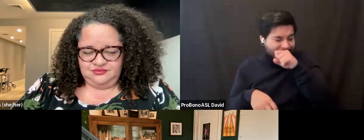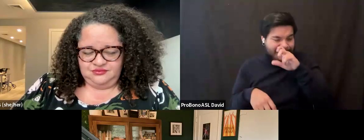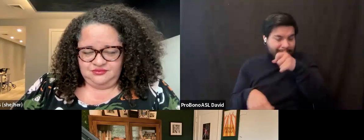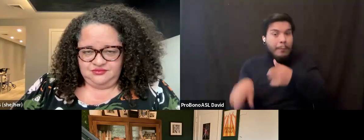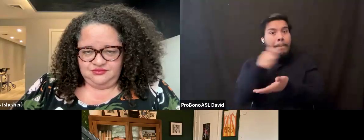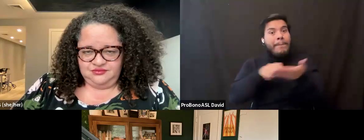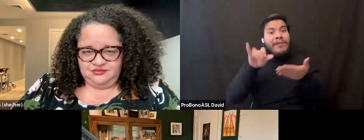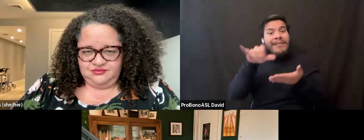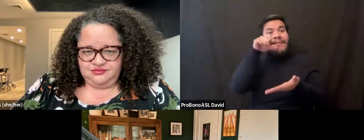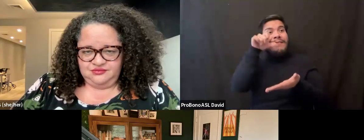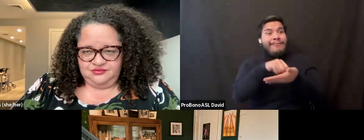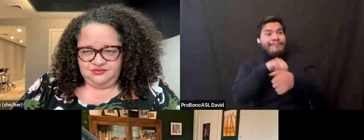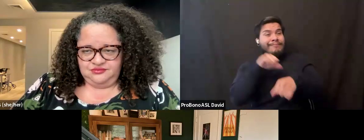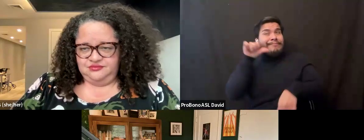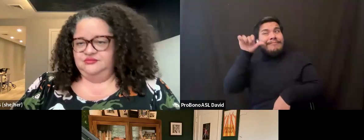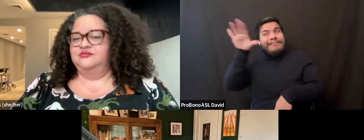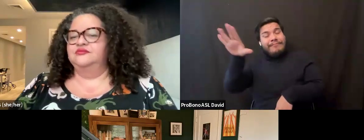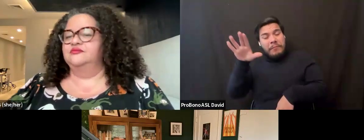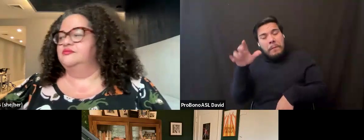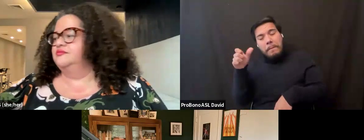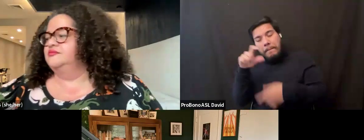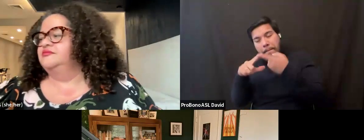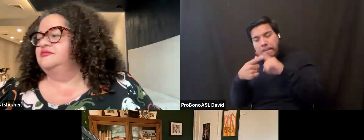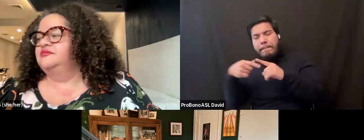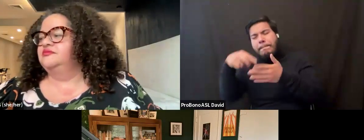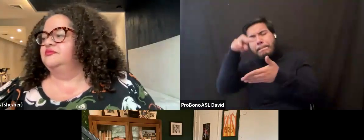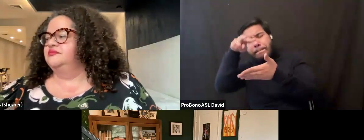I sent it to a friend of mine to proofread it and sort of make sure I wasn't